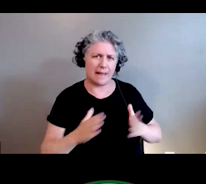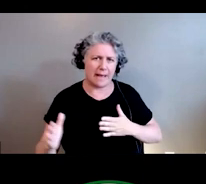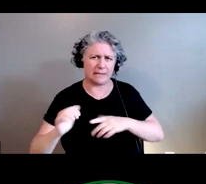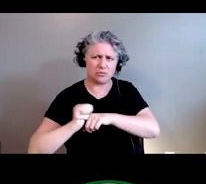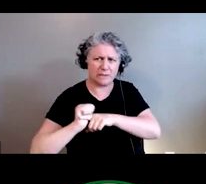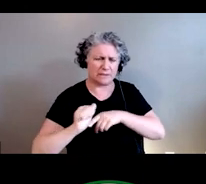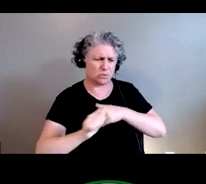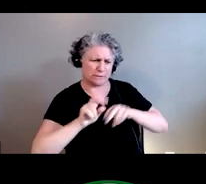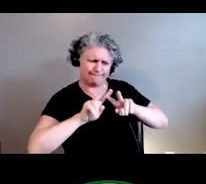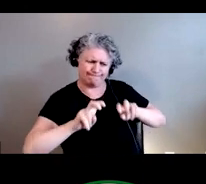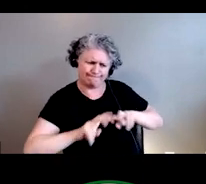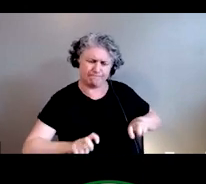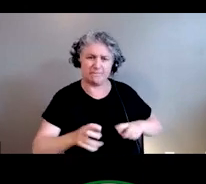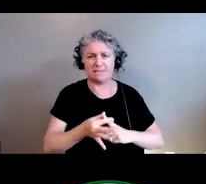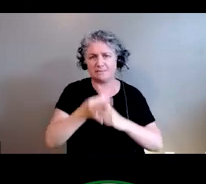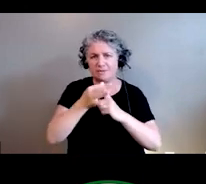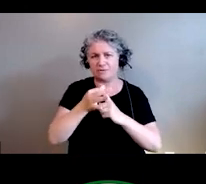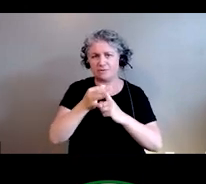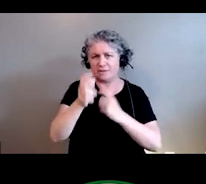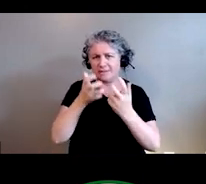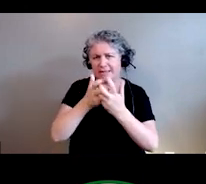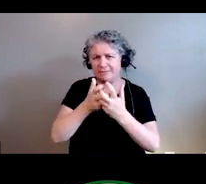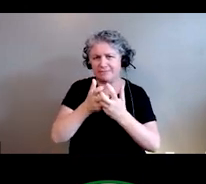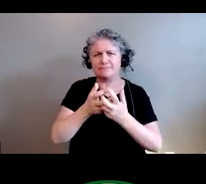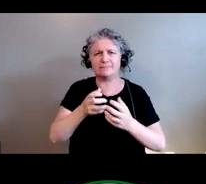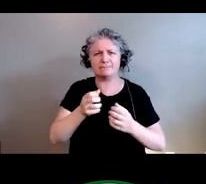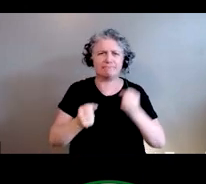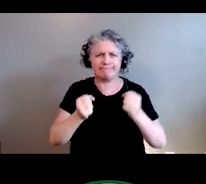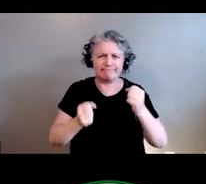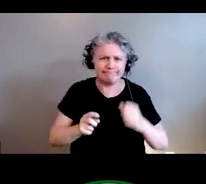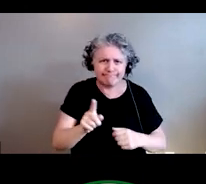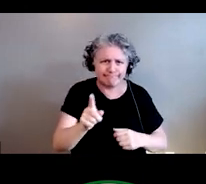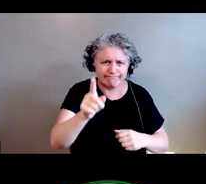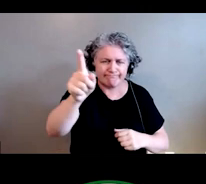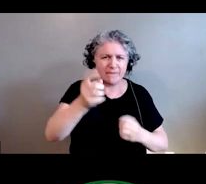Get in collaboration with the parks that the summit was in. And the bringing together of